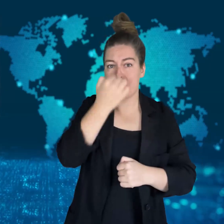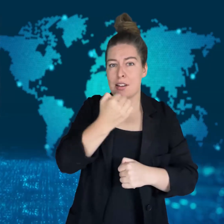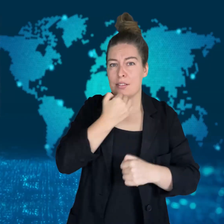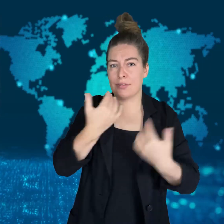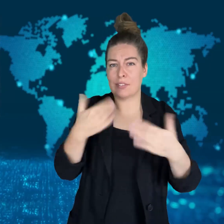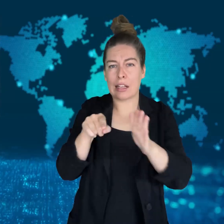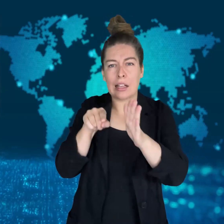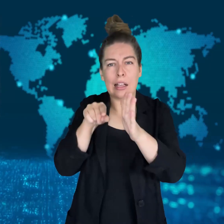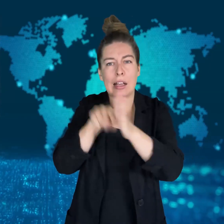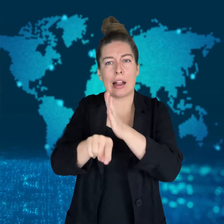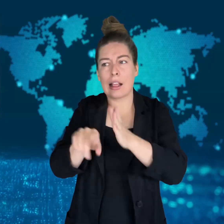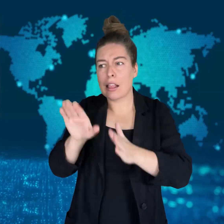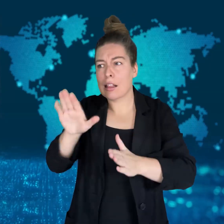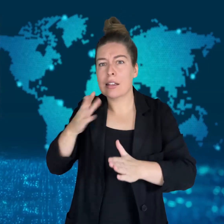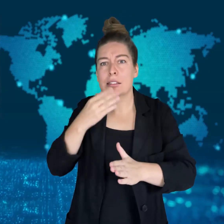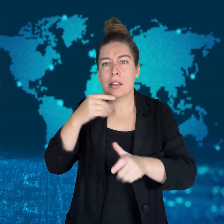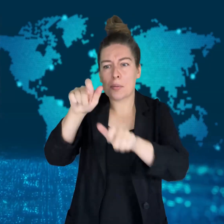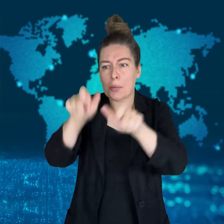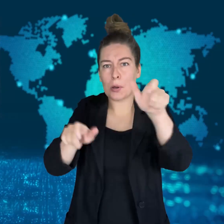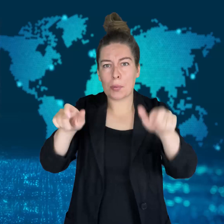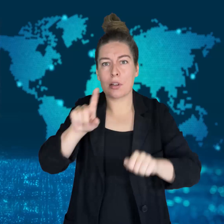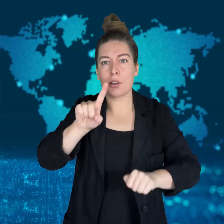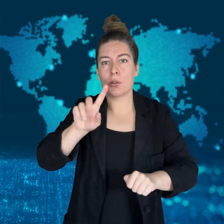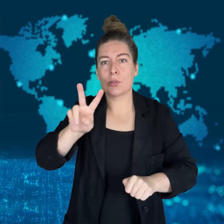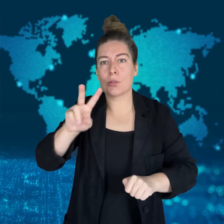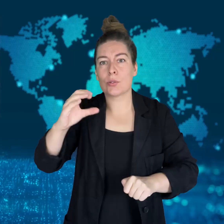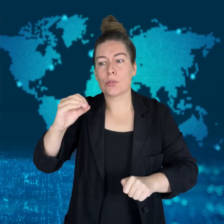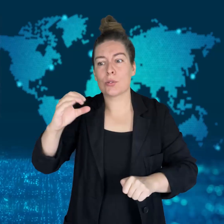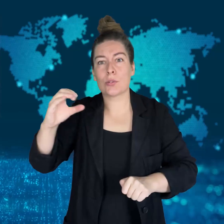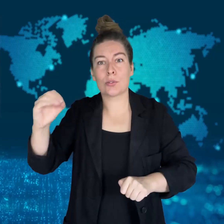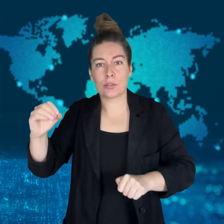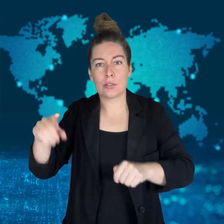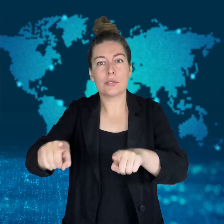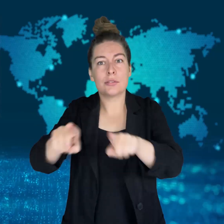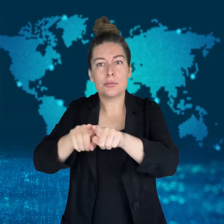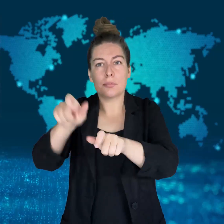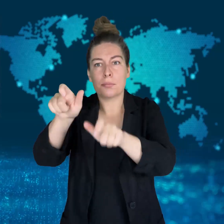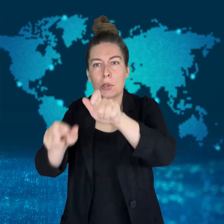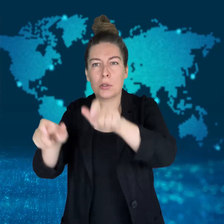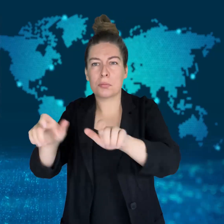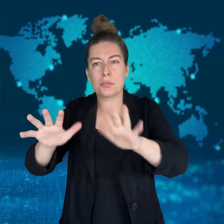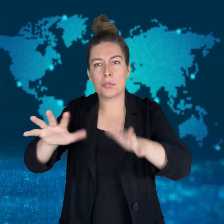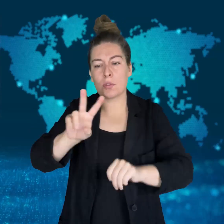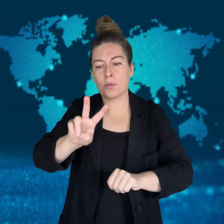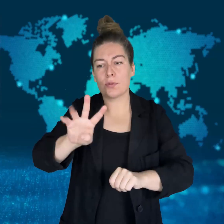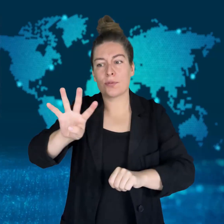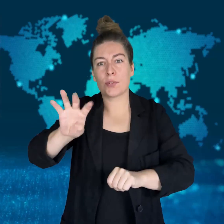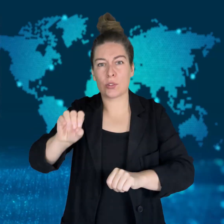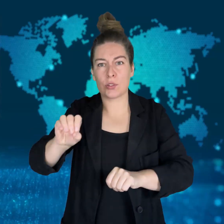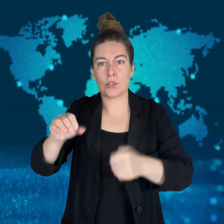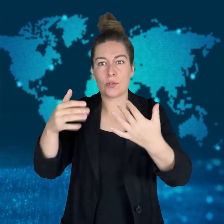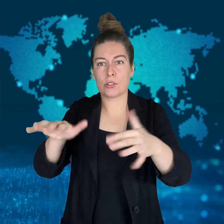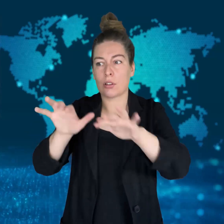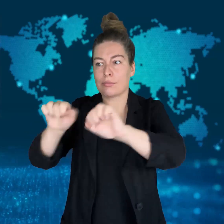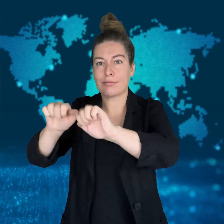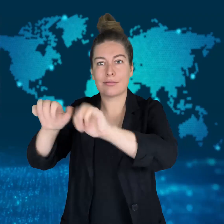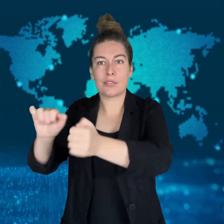The hostages included babies, women, and soldiers.